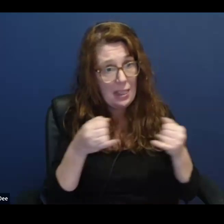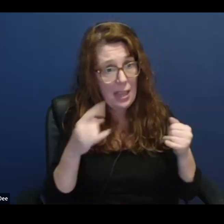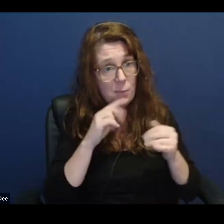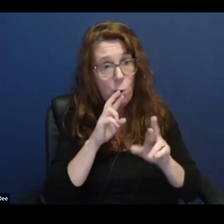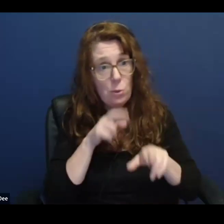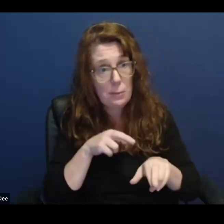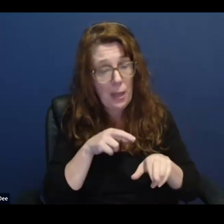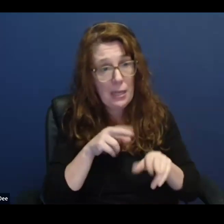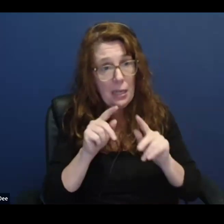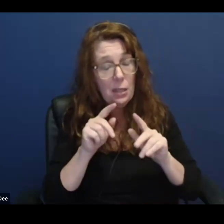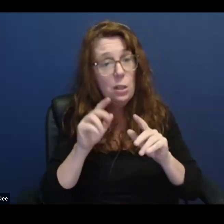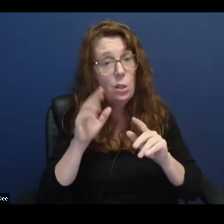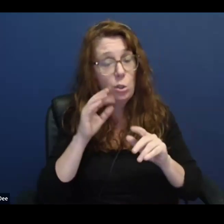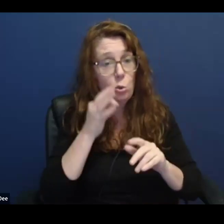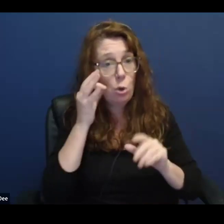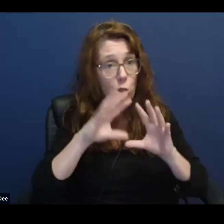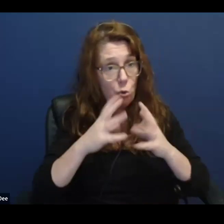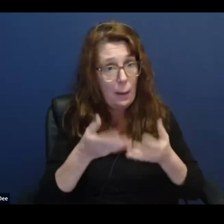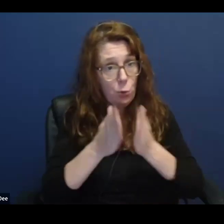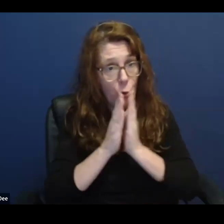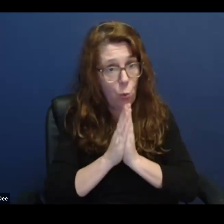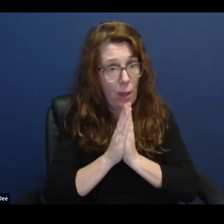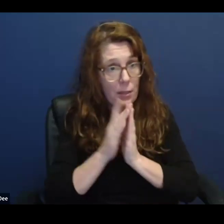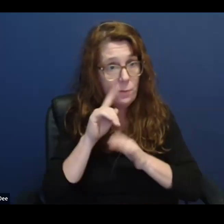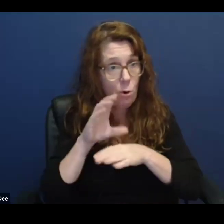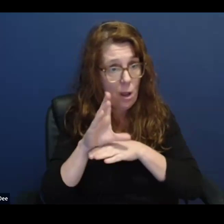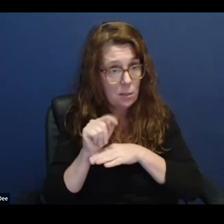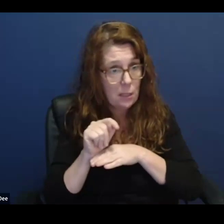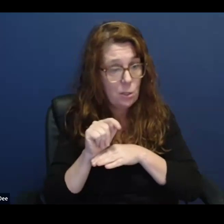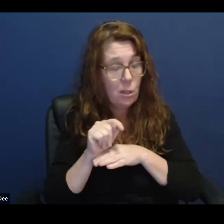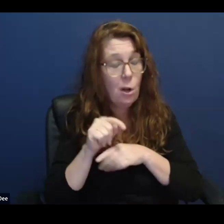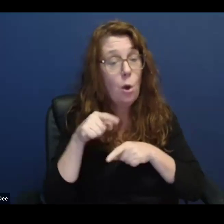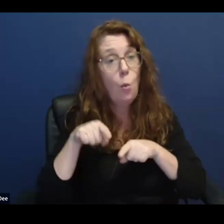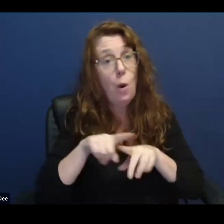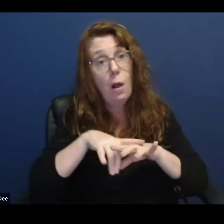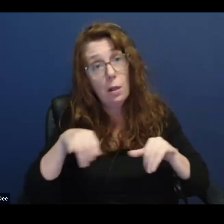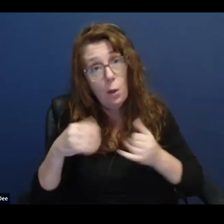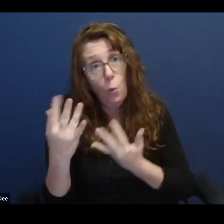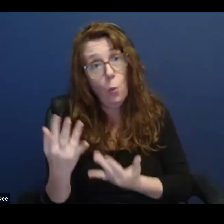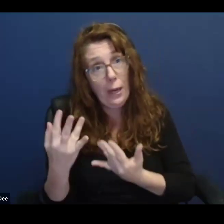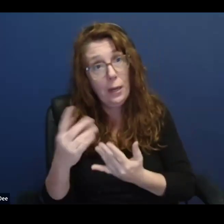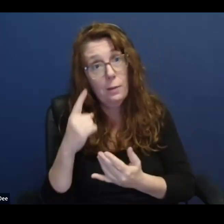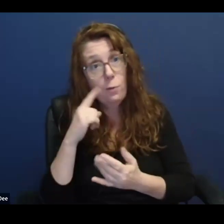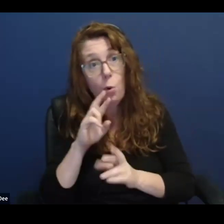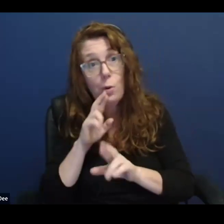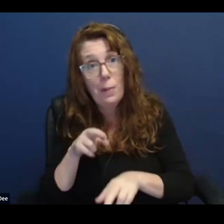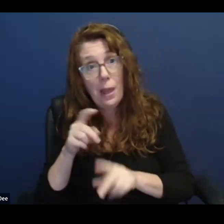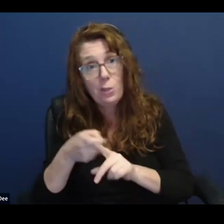to a Tribe’s request for consultation while also awaiting for replies from other Tribes?